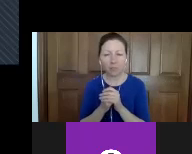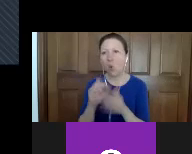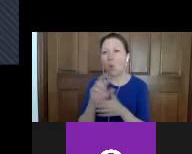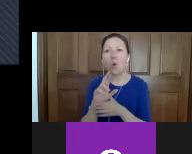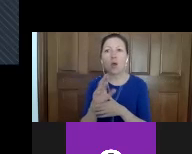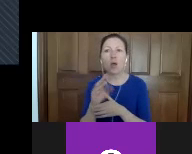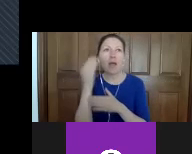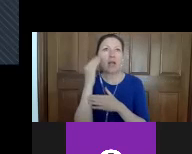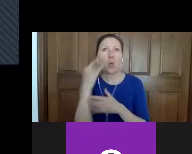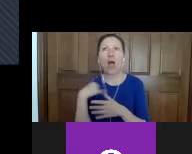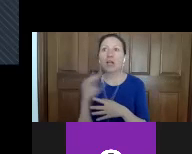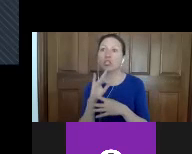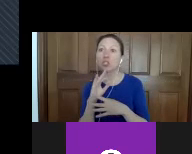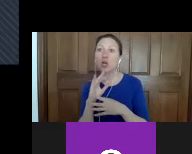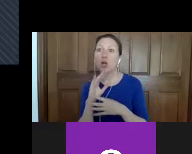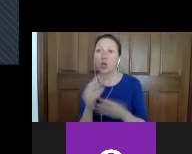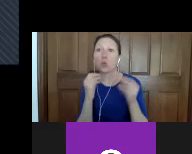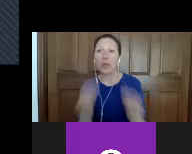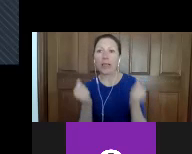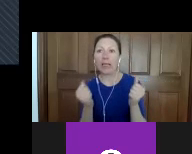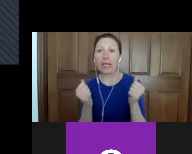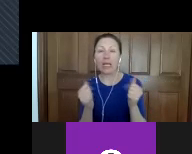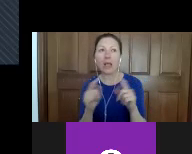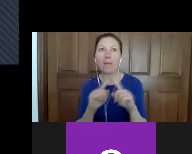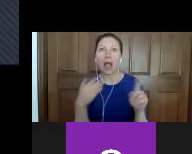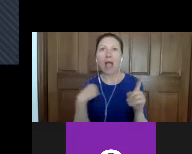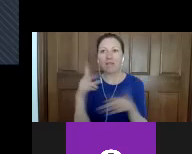a disability that affects my speech pattern, please disregard it.